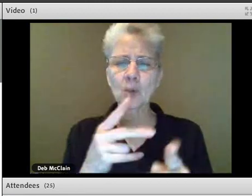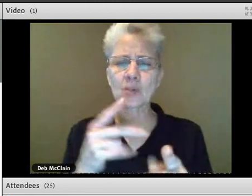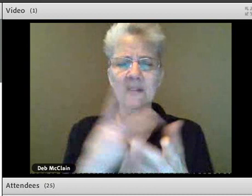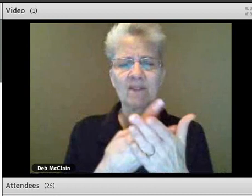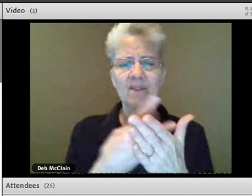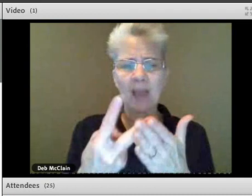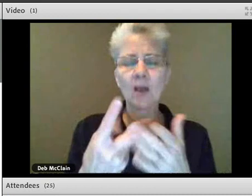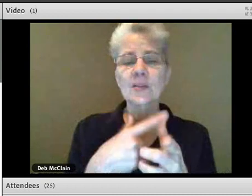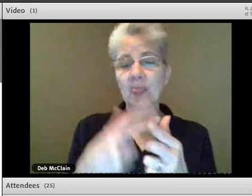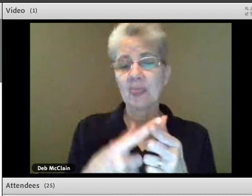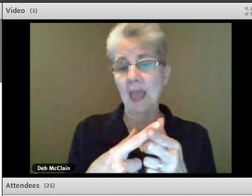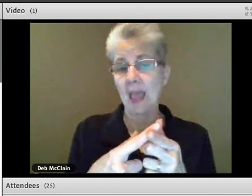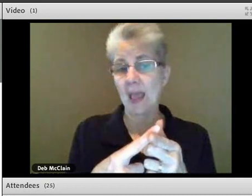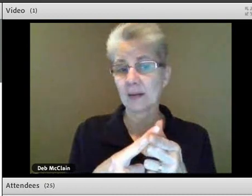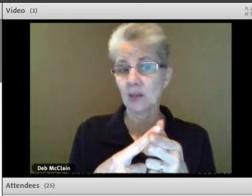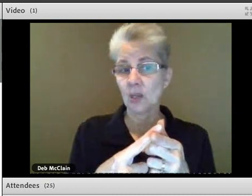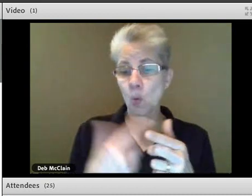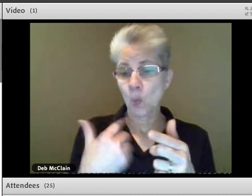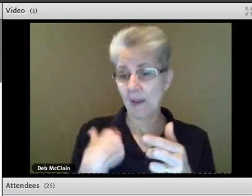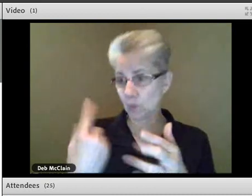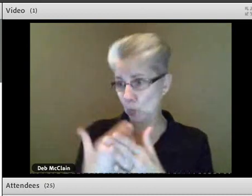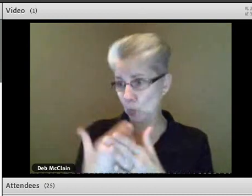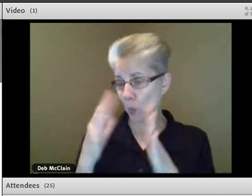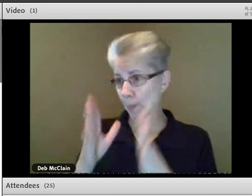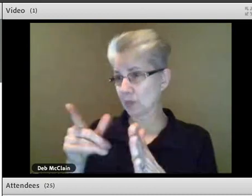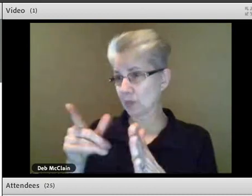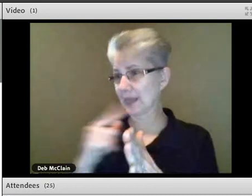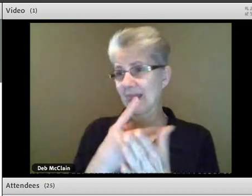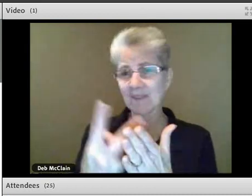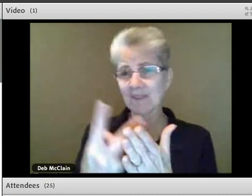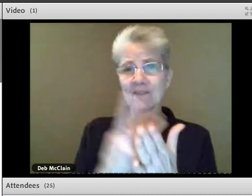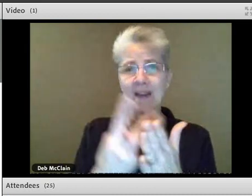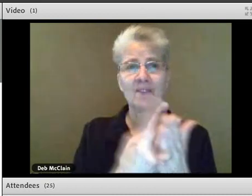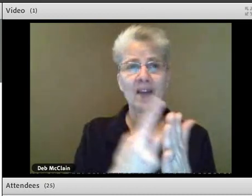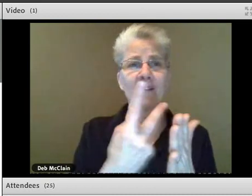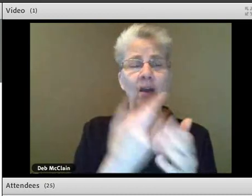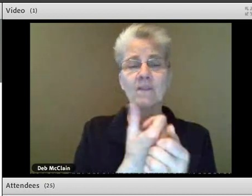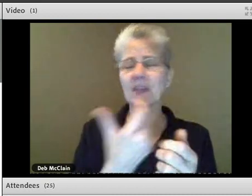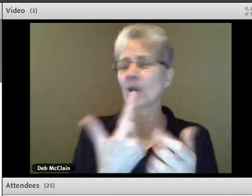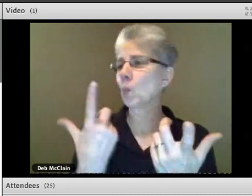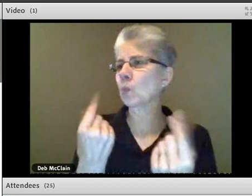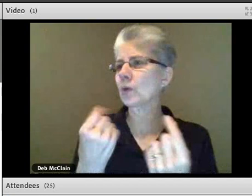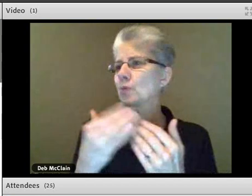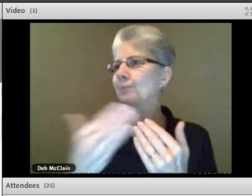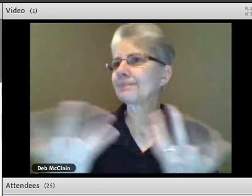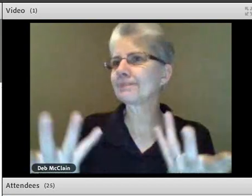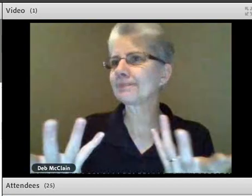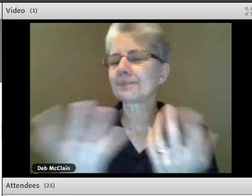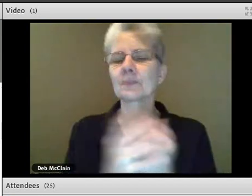We onboarded this new employee, and they bombed every single assessment. What do you do? Do a retake.